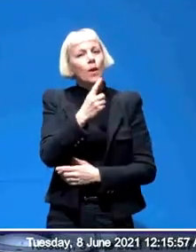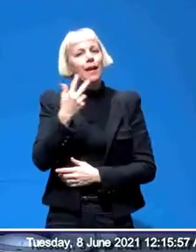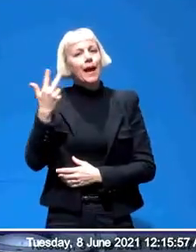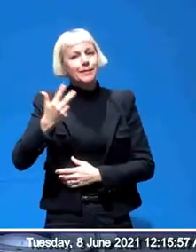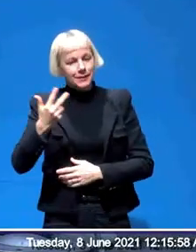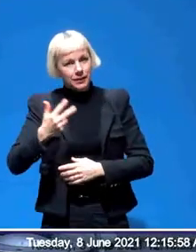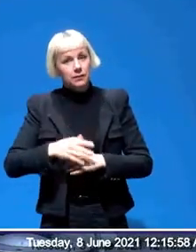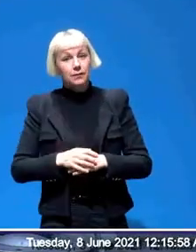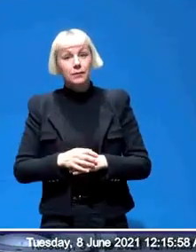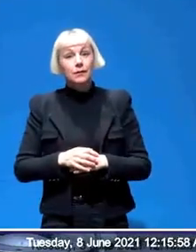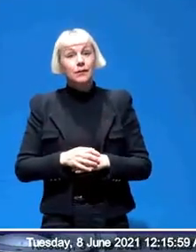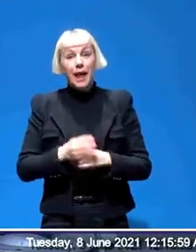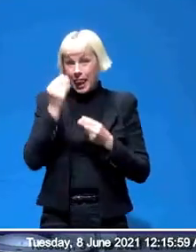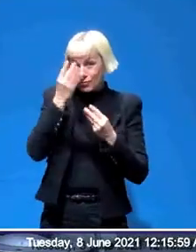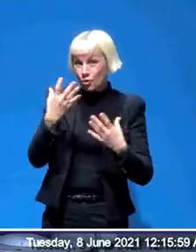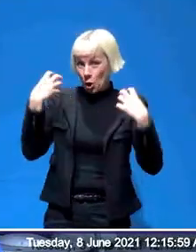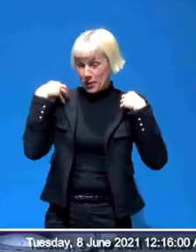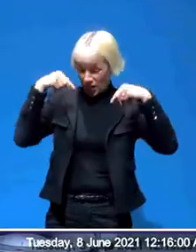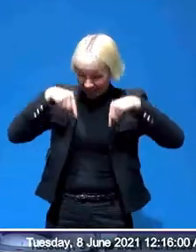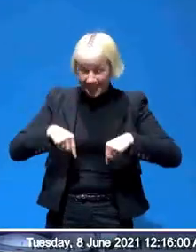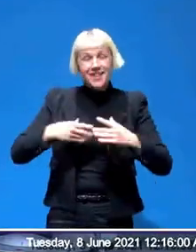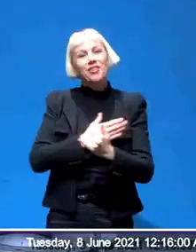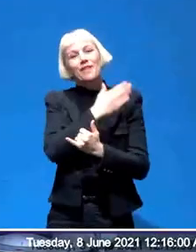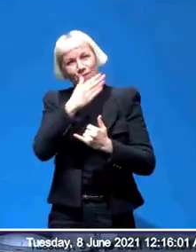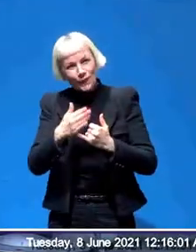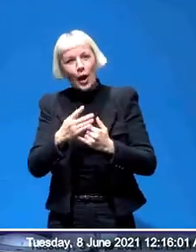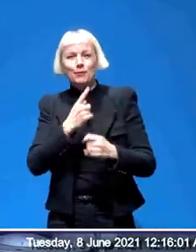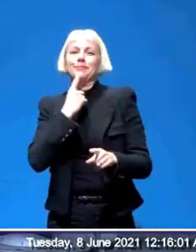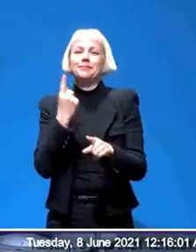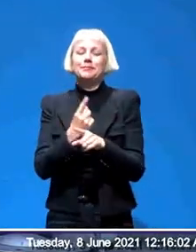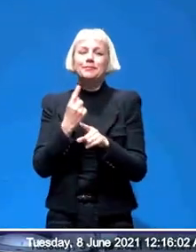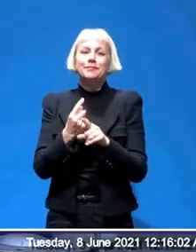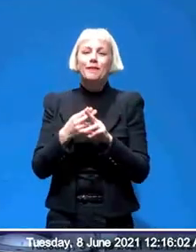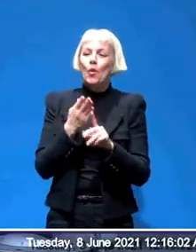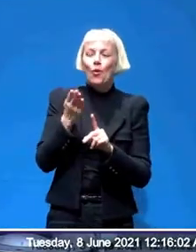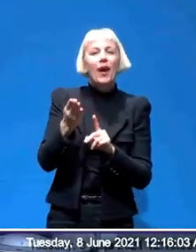Commissioners, this is the final topic that Ms Rogers wants to cover and then